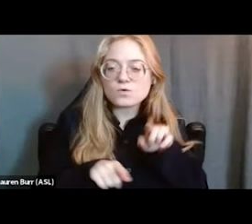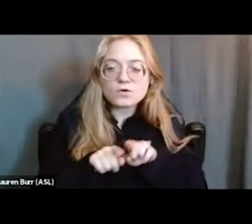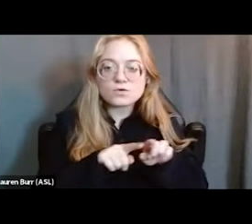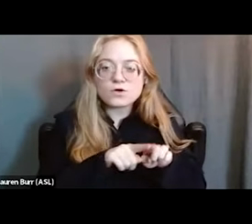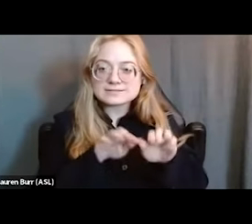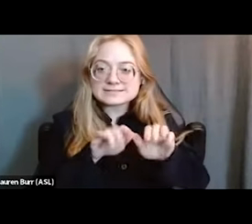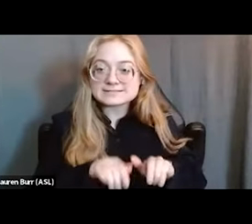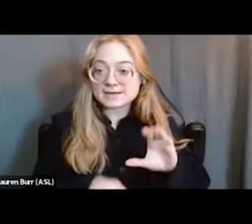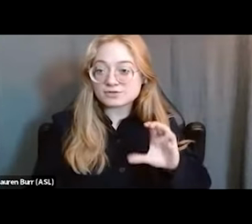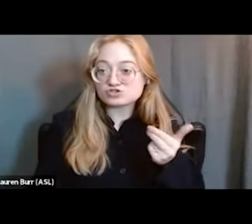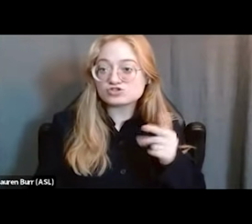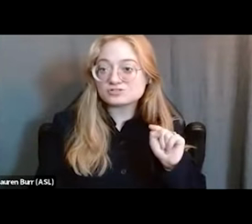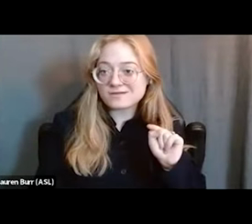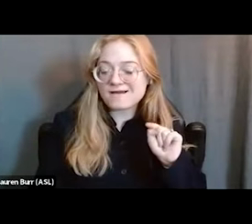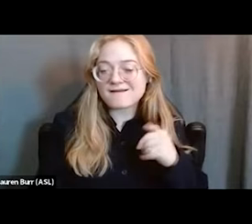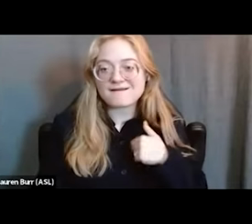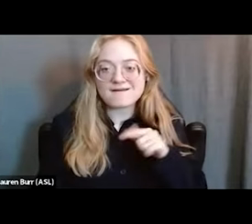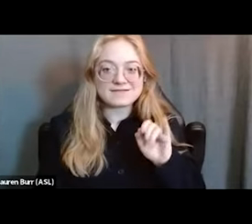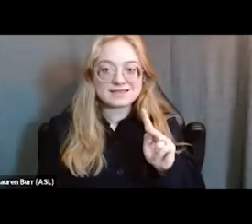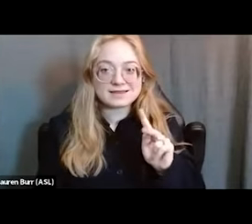A recording will be available on the website within a week.